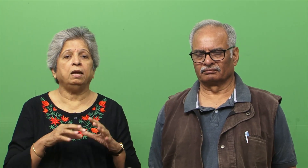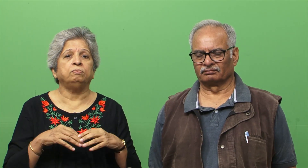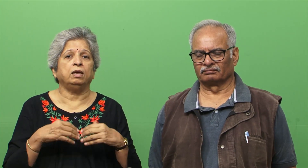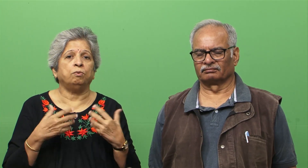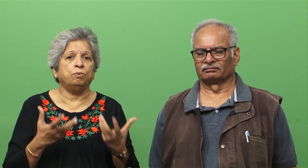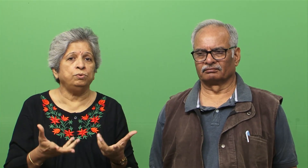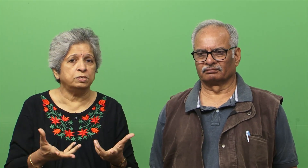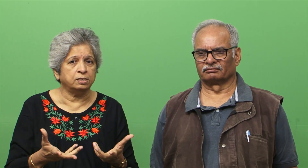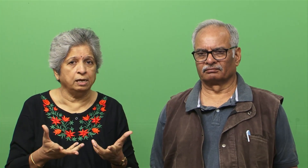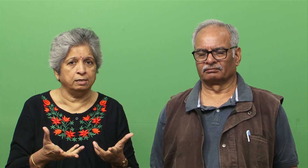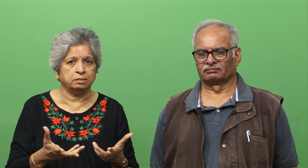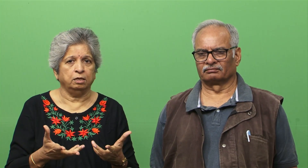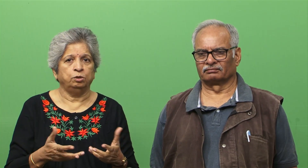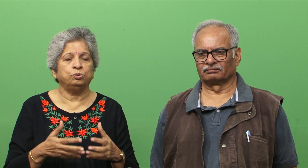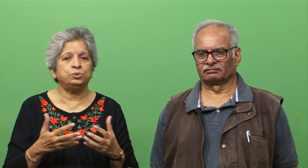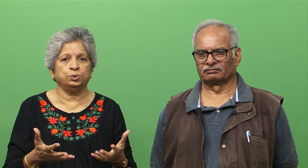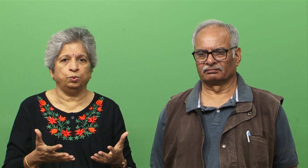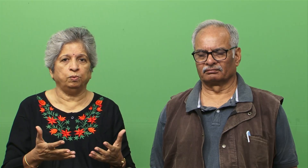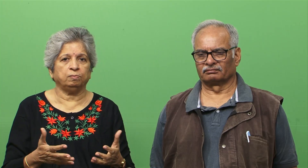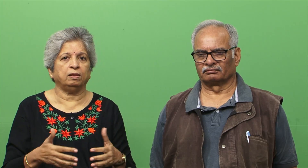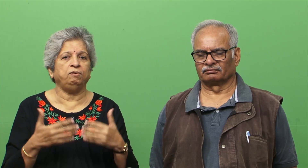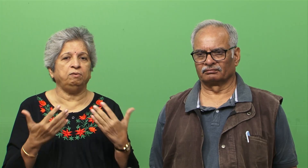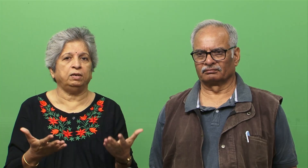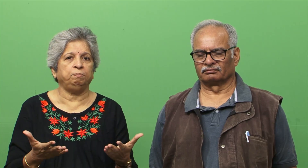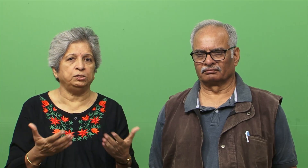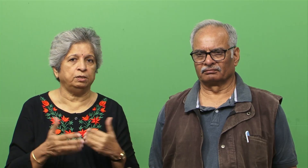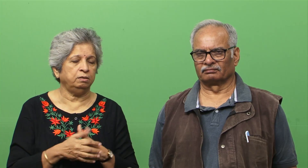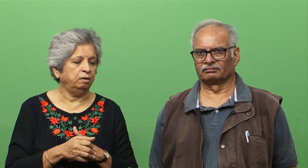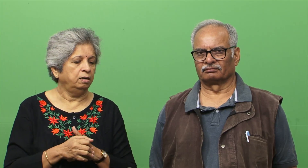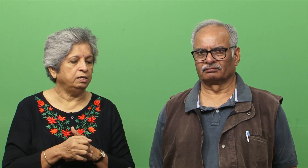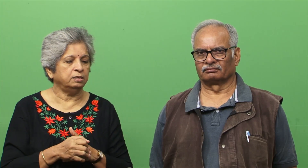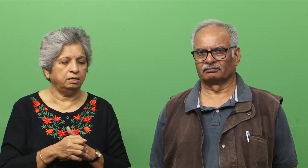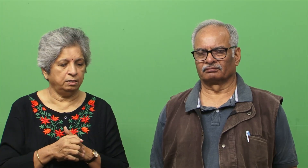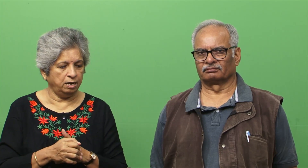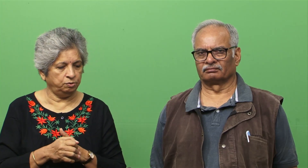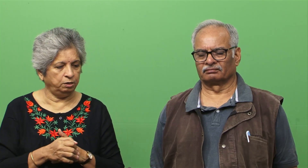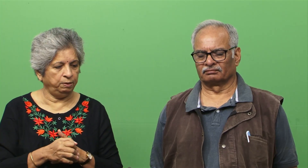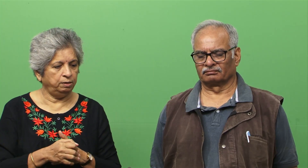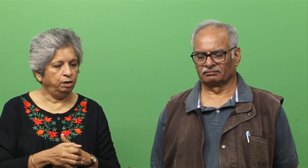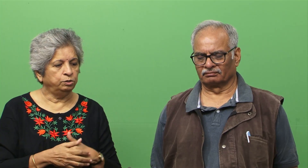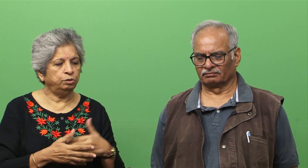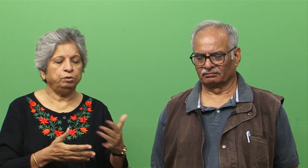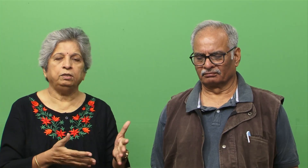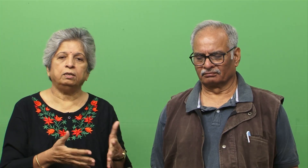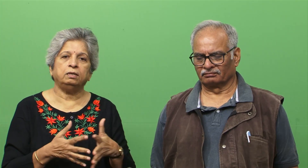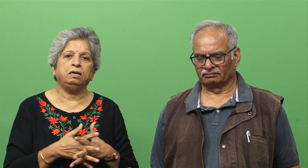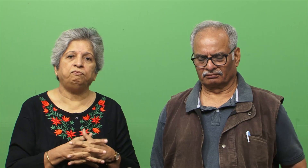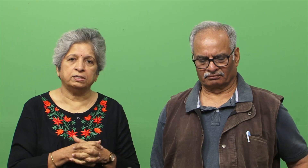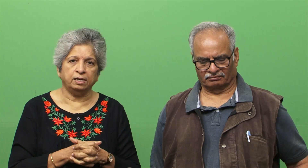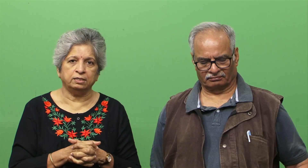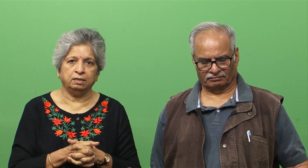have their own skills to show whenever a patient is under their treatment so here in first lecture